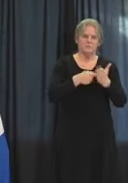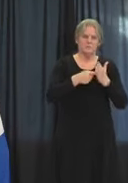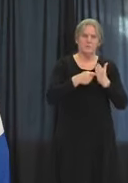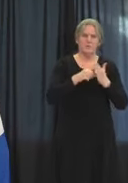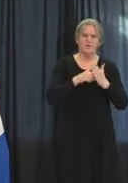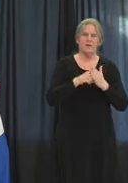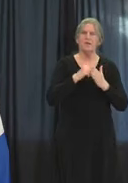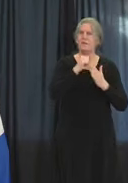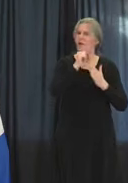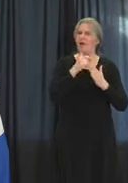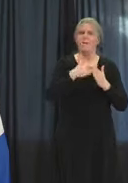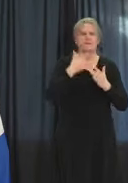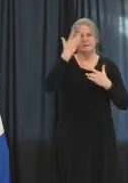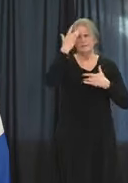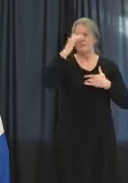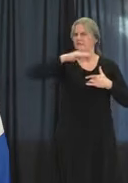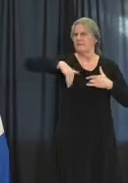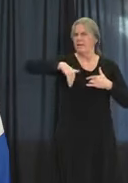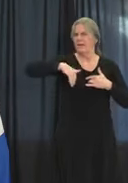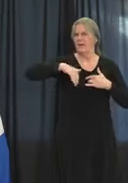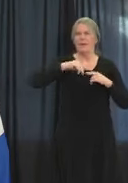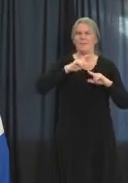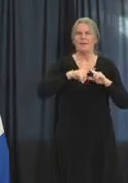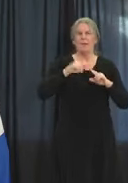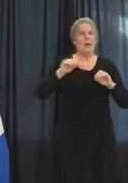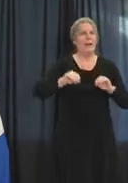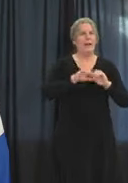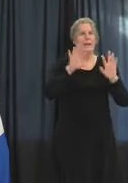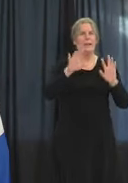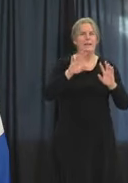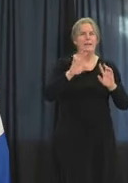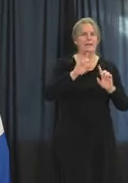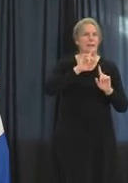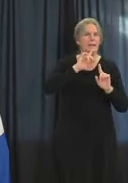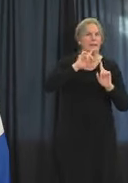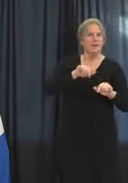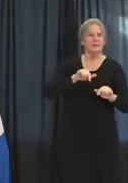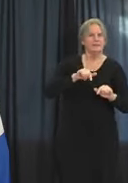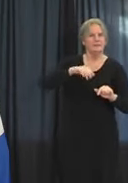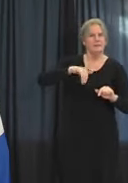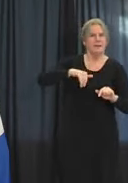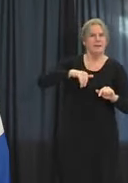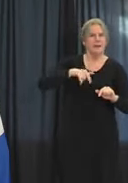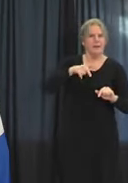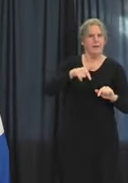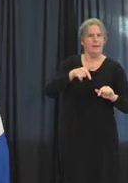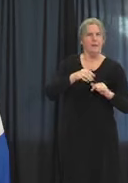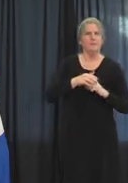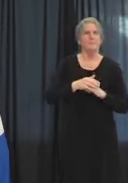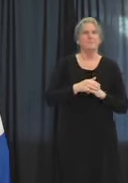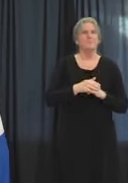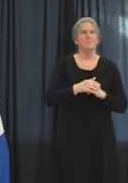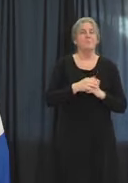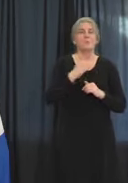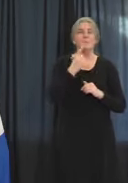literature, on asymptomatic, the answer still is not clear on what role that place.